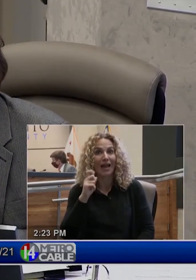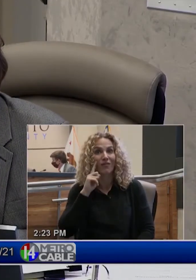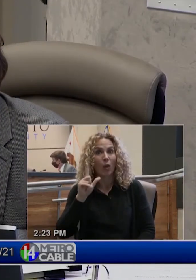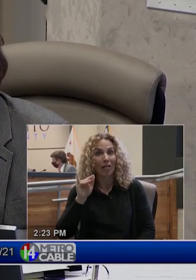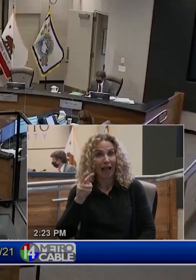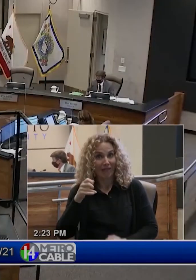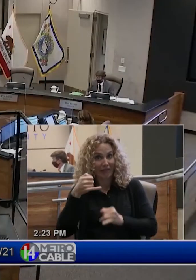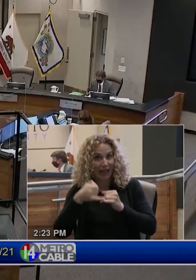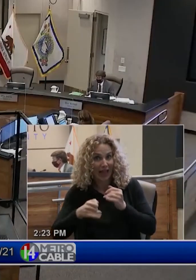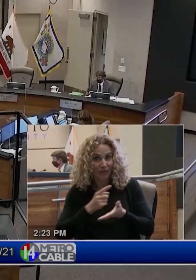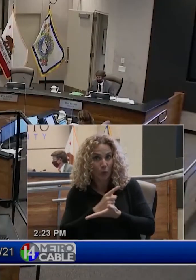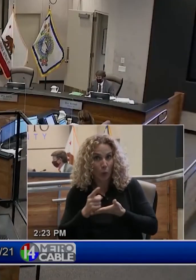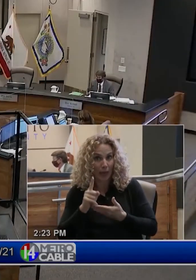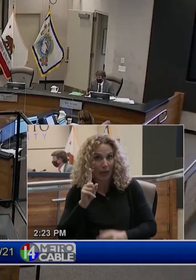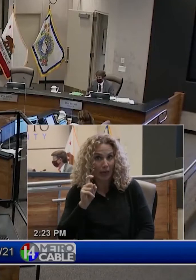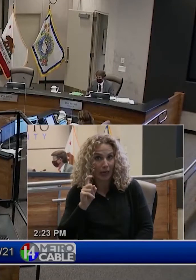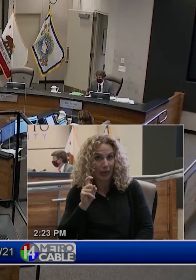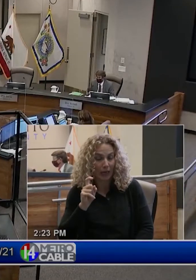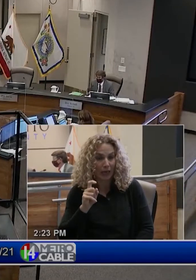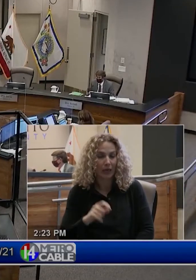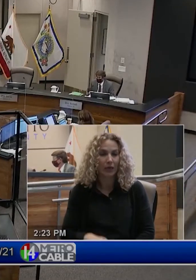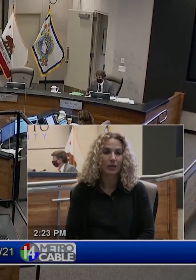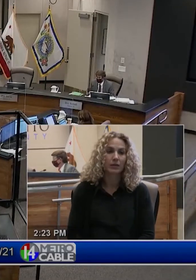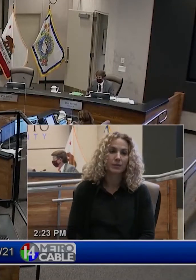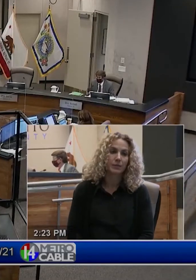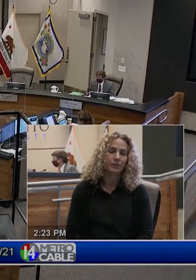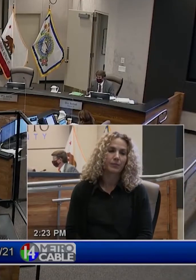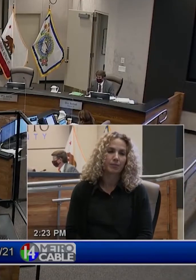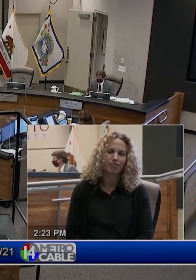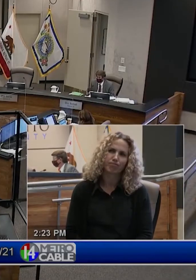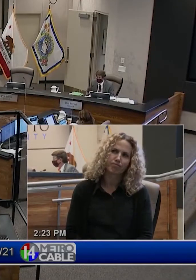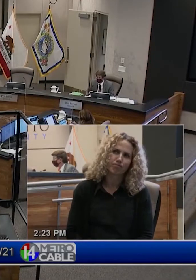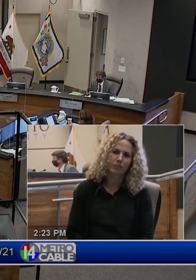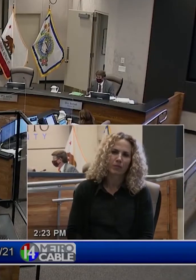SO WHAT IS THE NEW DATE? INTO THE WEEK?